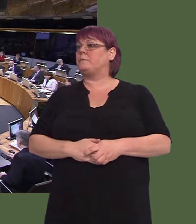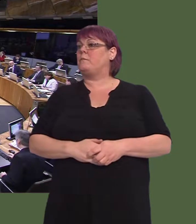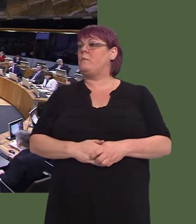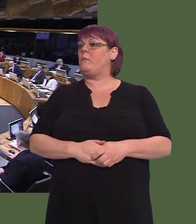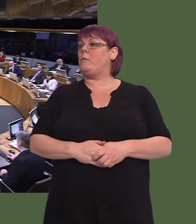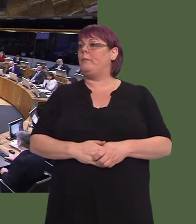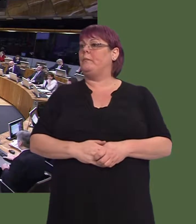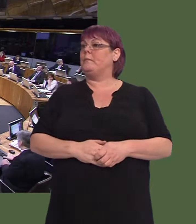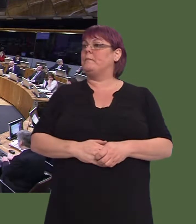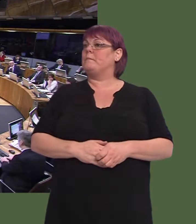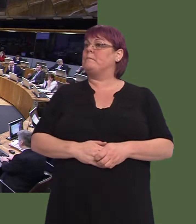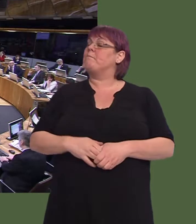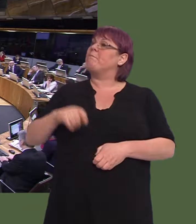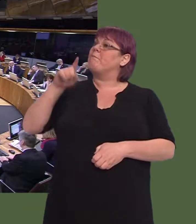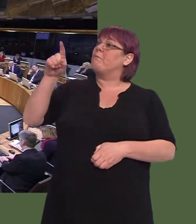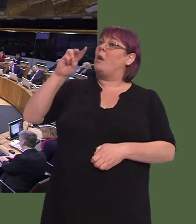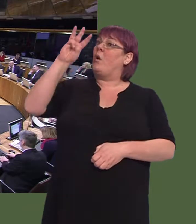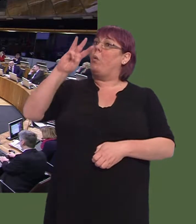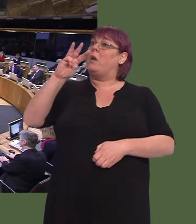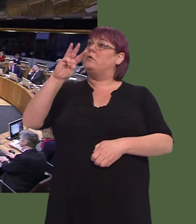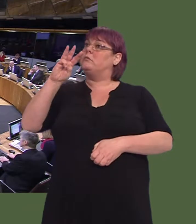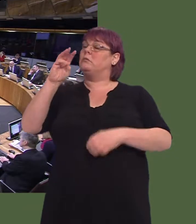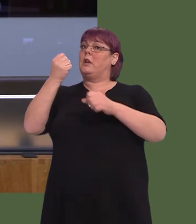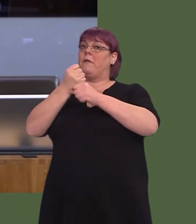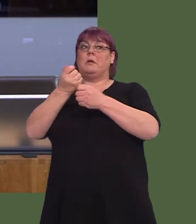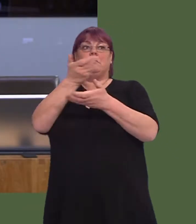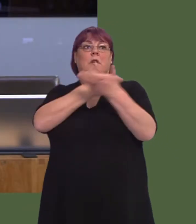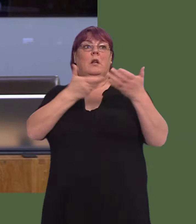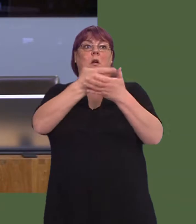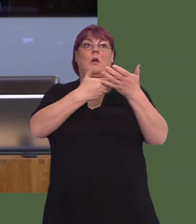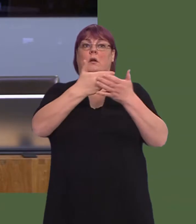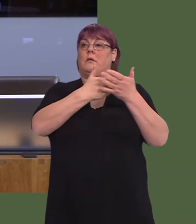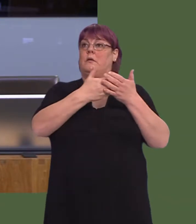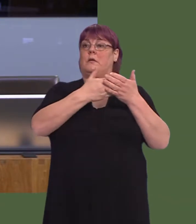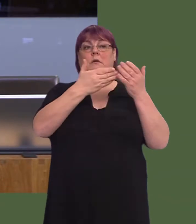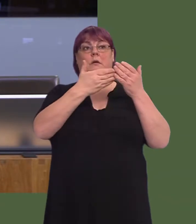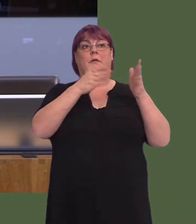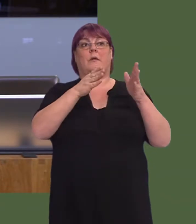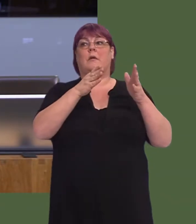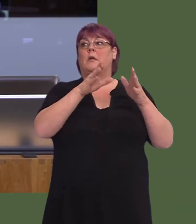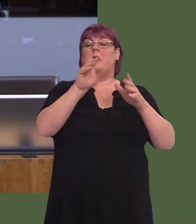What discussions has the Welsh Government had with public sector bodies to improve the handling of historical sex abuse cases?